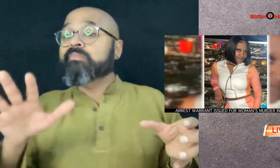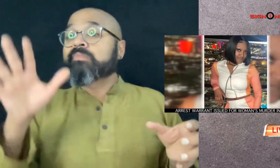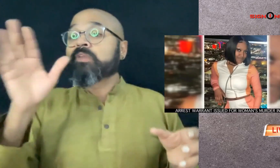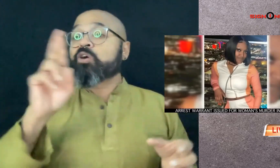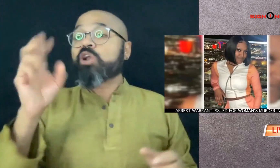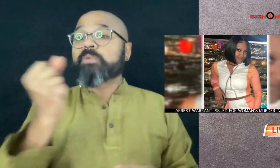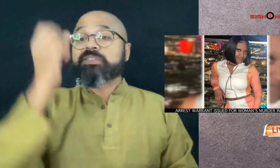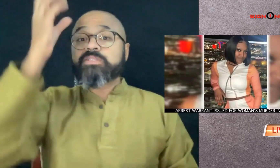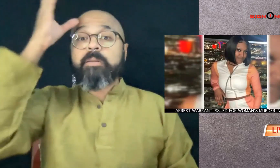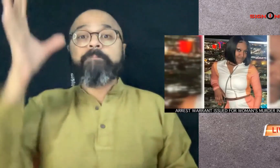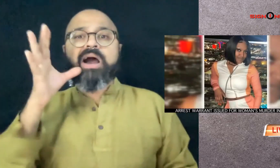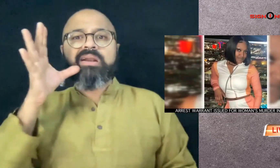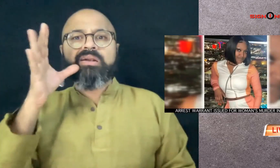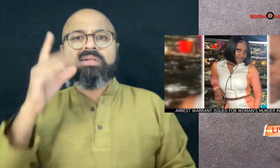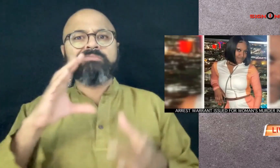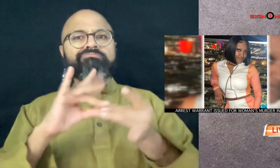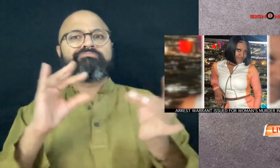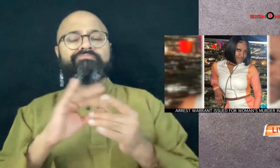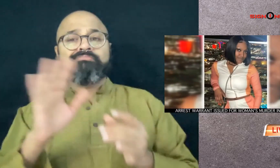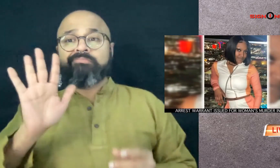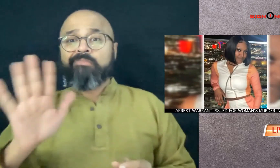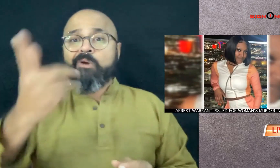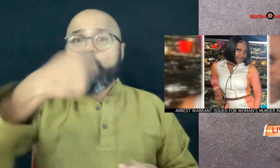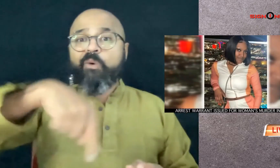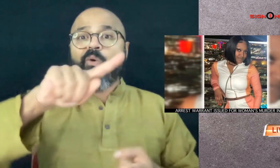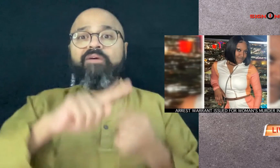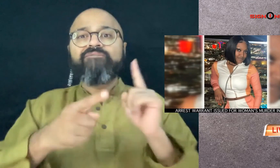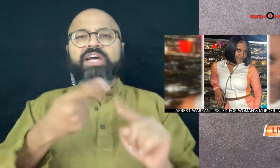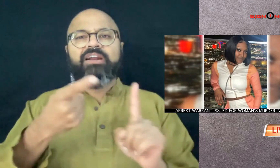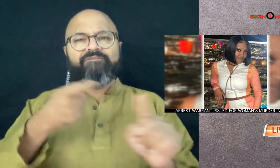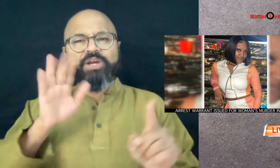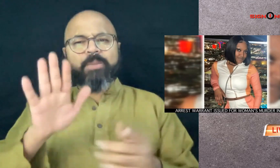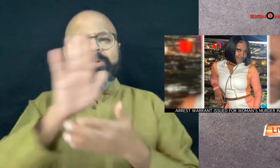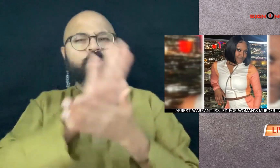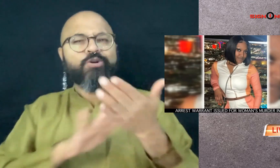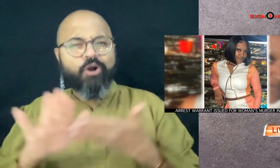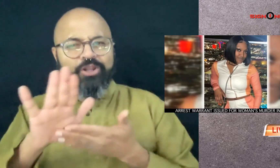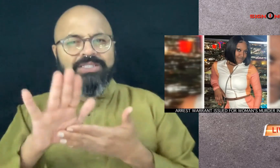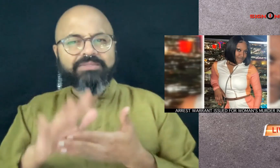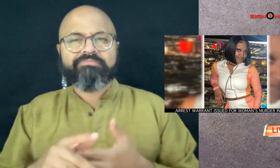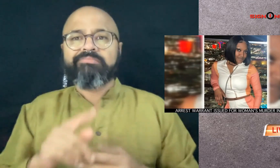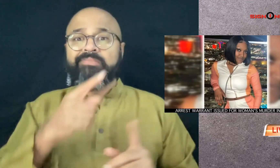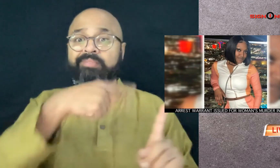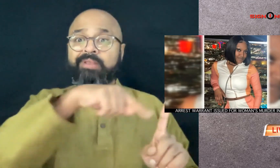traveling with who her parents say were all friends from college told her parents she